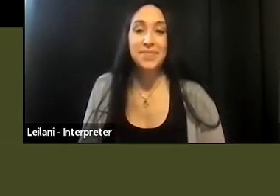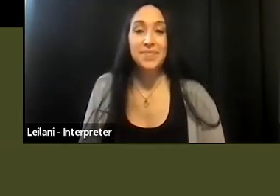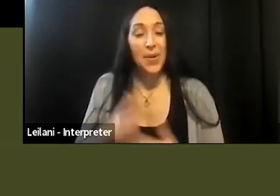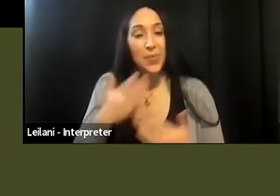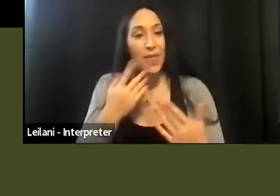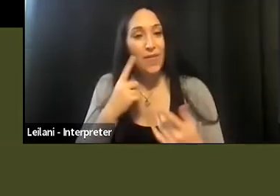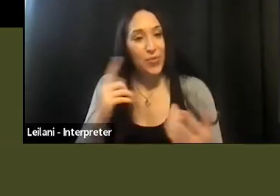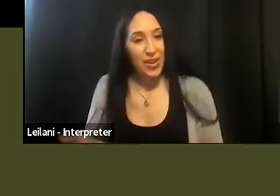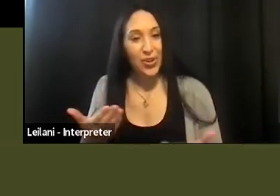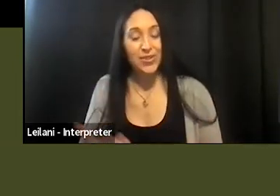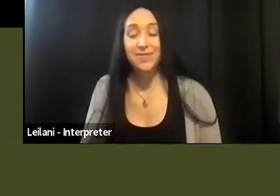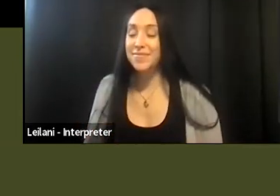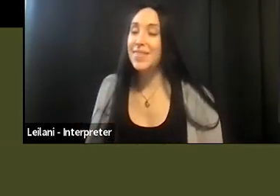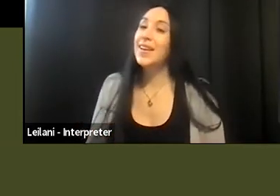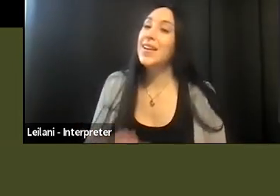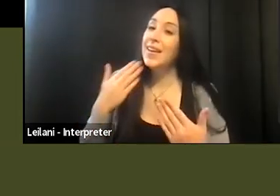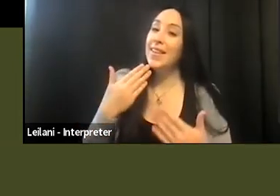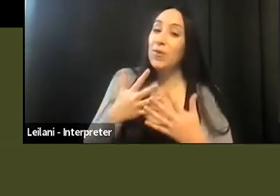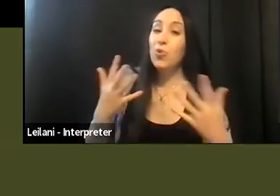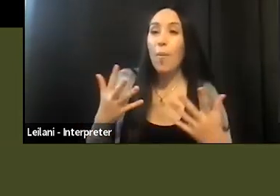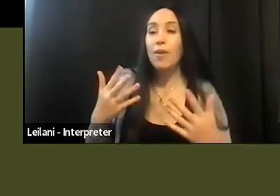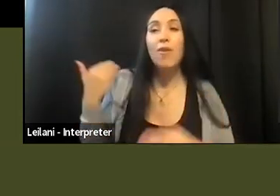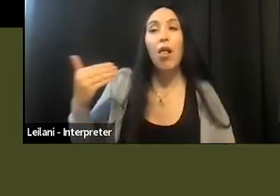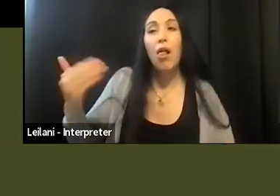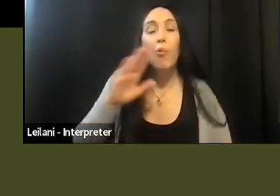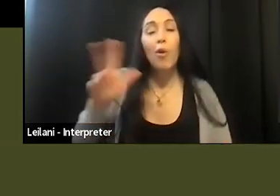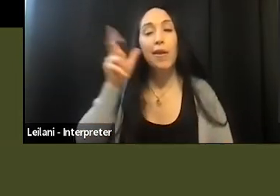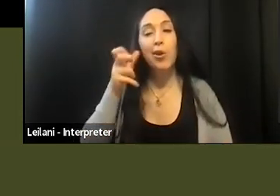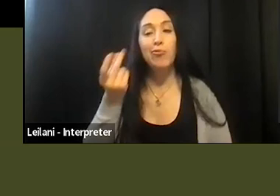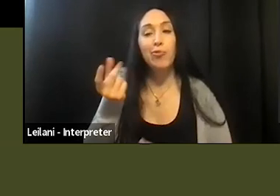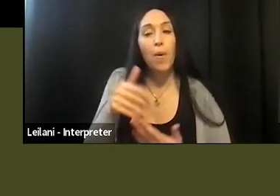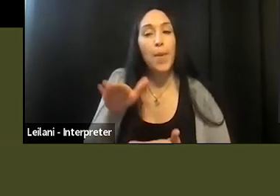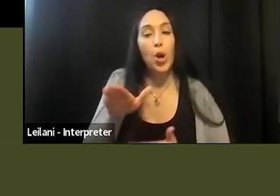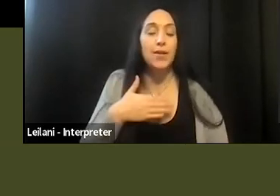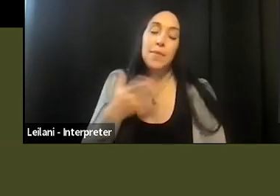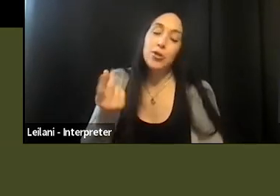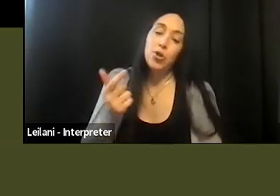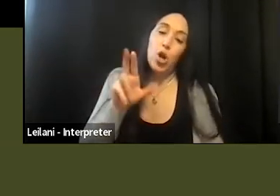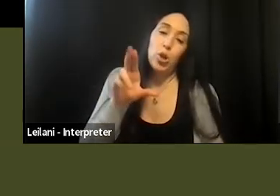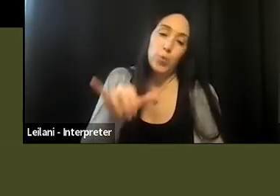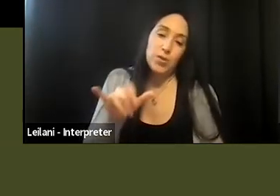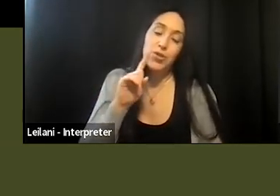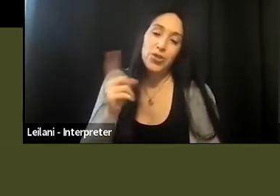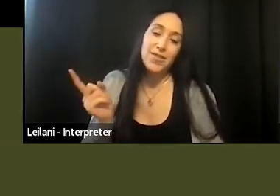Every now and then you'll hear the dog barking. That's (chuckles) my dog, Lucy. She comes to work every day at our organization